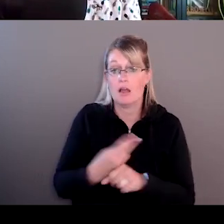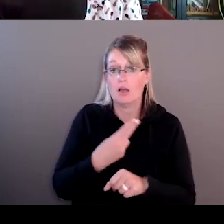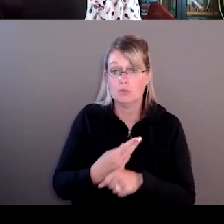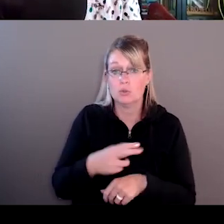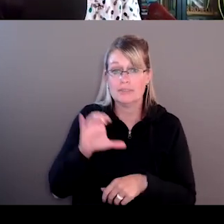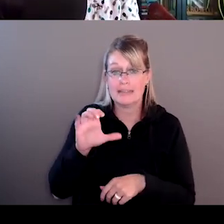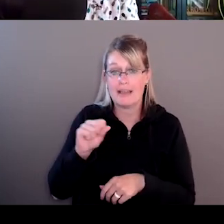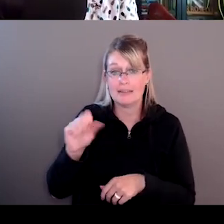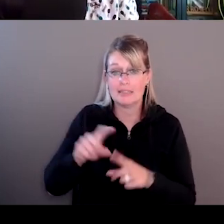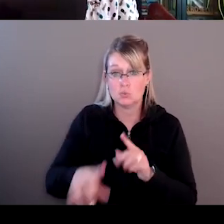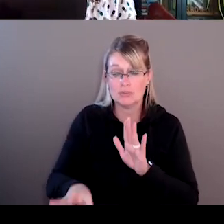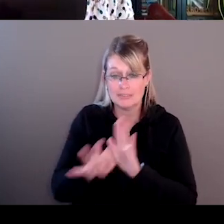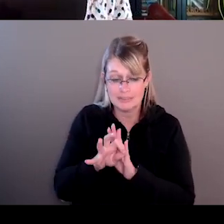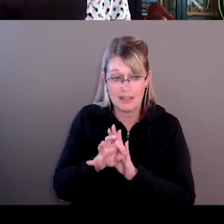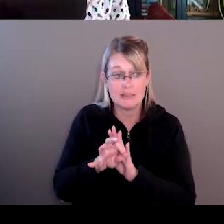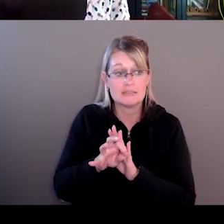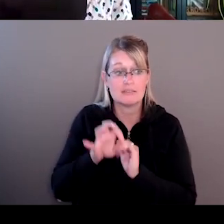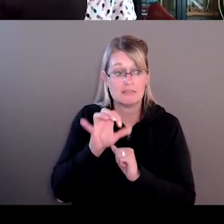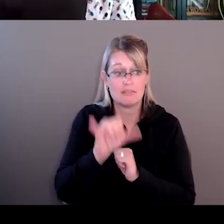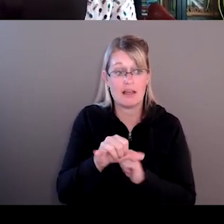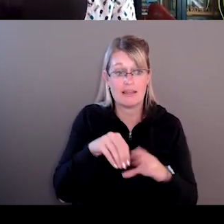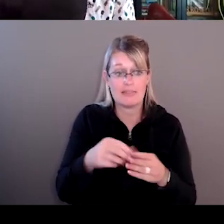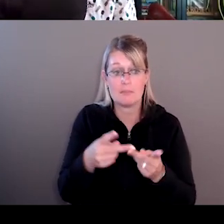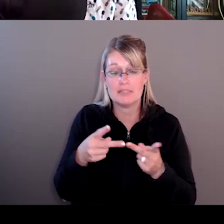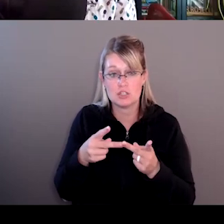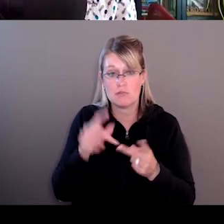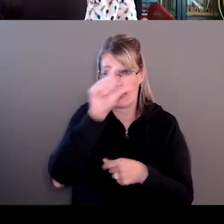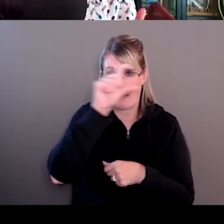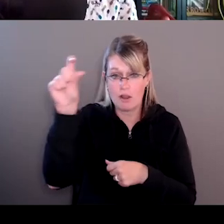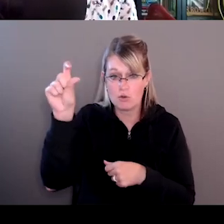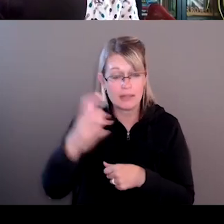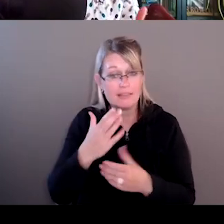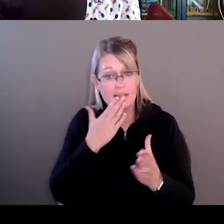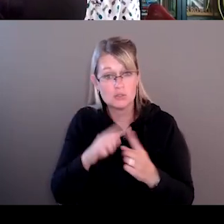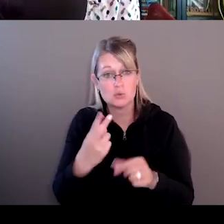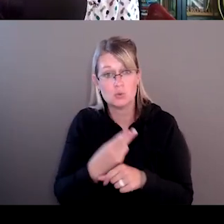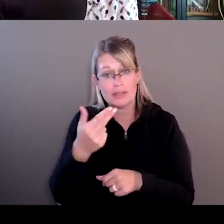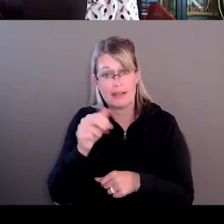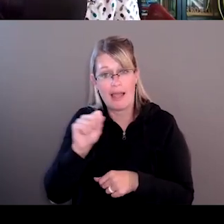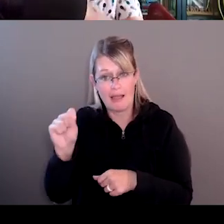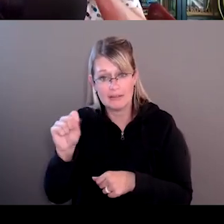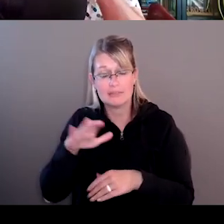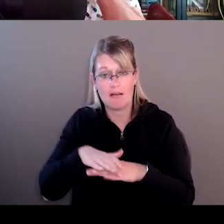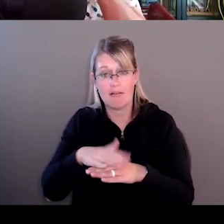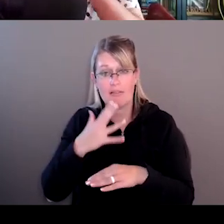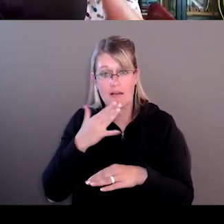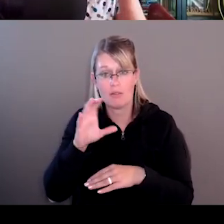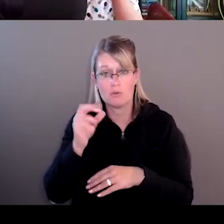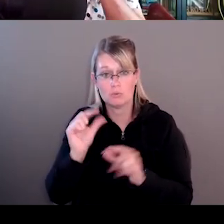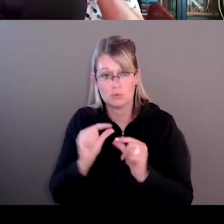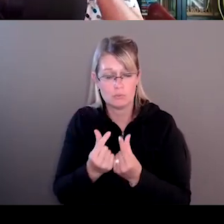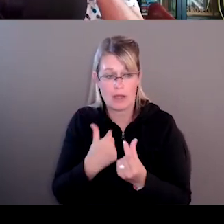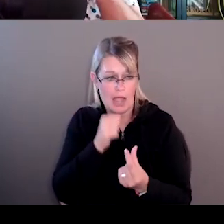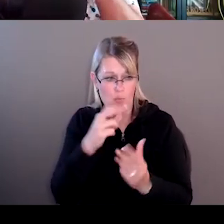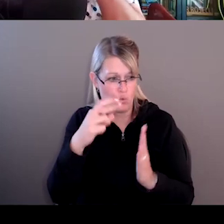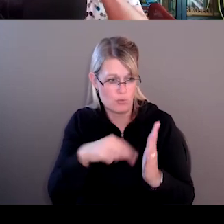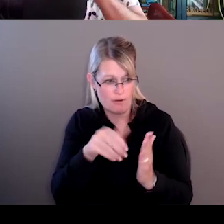to select the col element thanks to using it on the col group. I'm not going to read it all off.